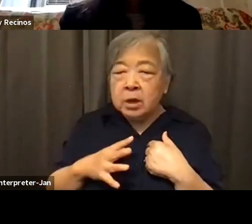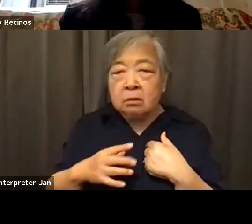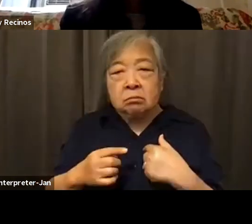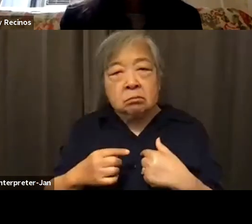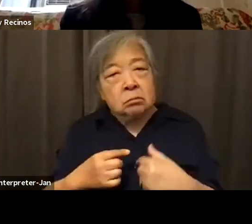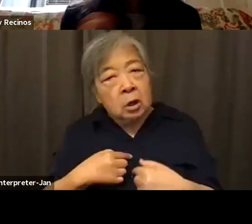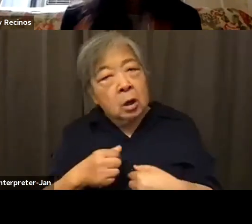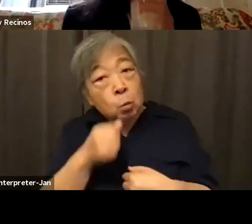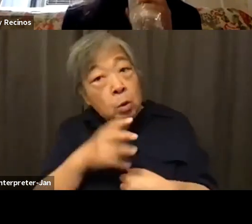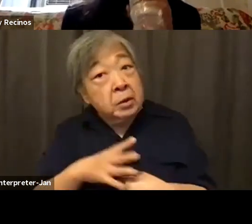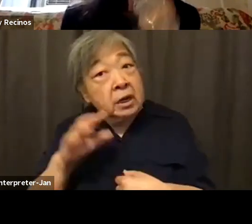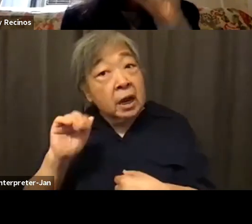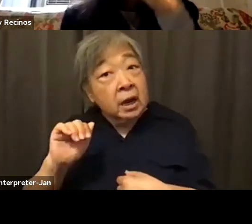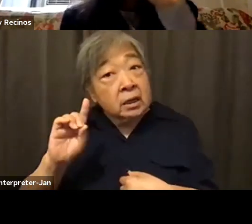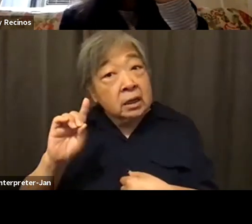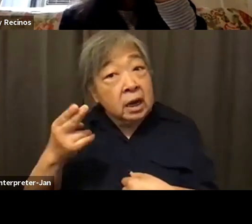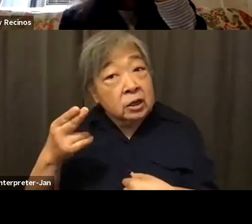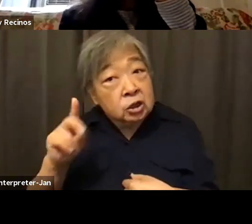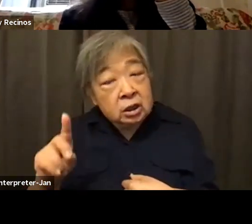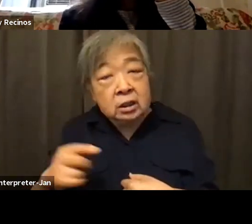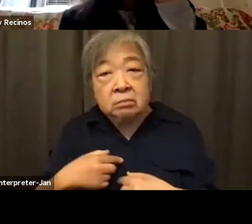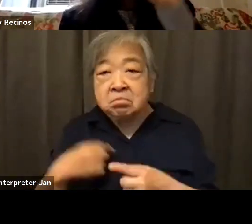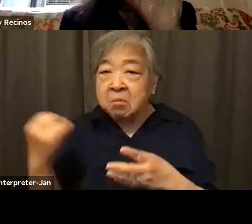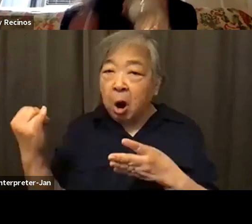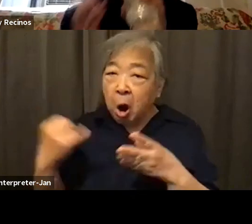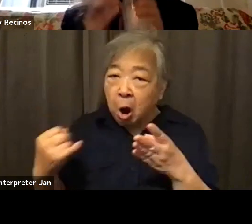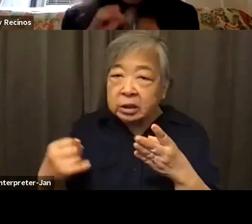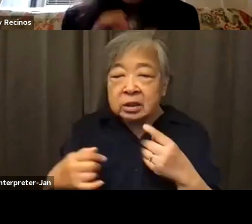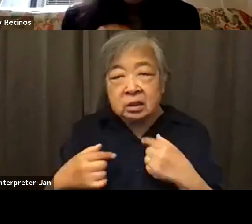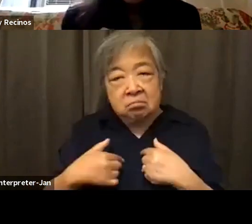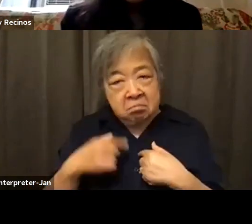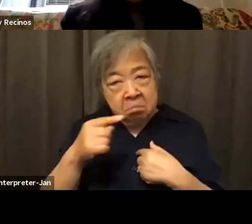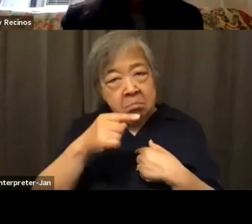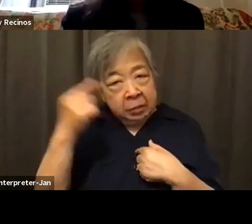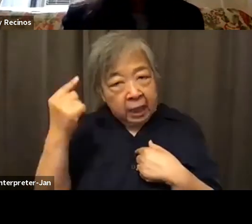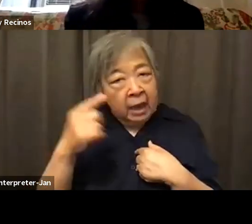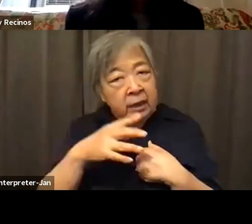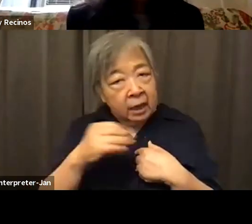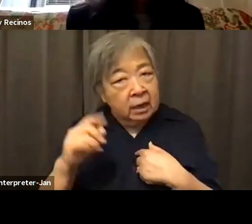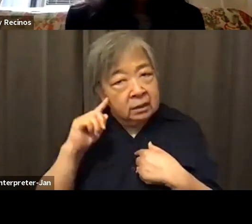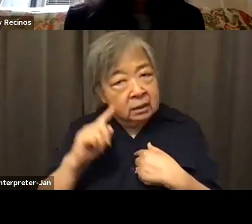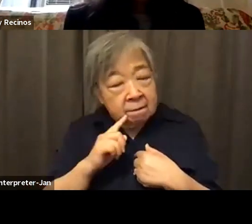Being an artist, being Black and deaf. Thank you so much, everyone.